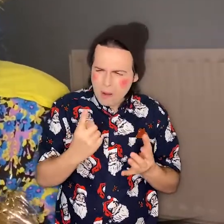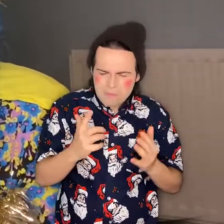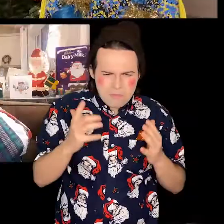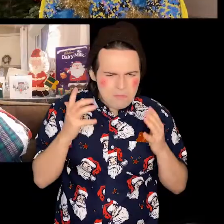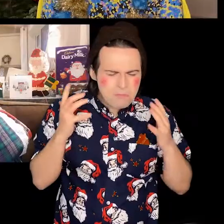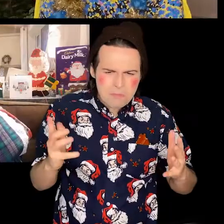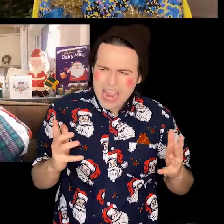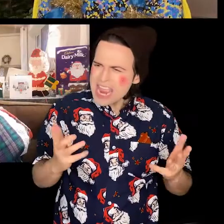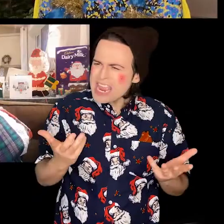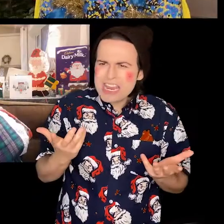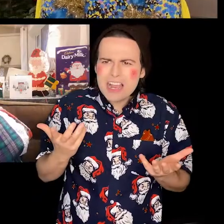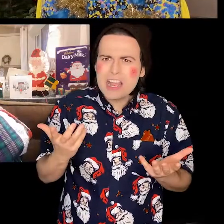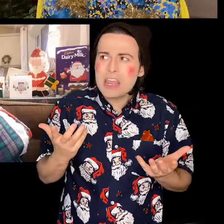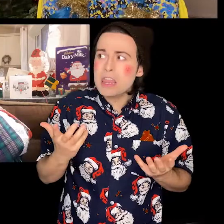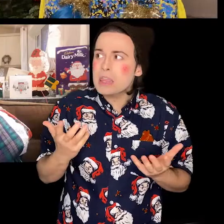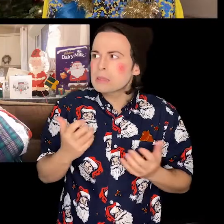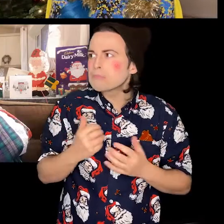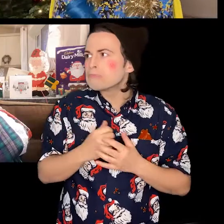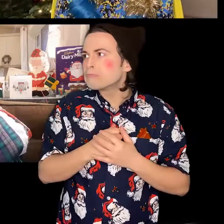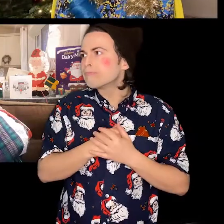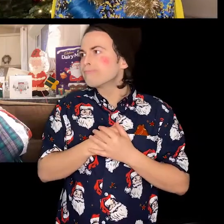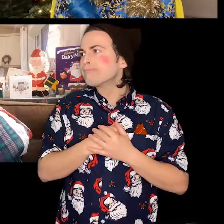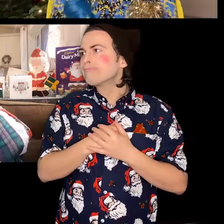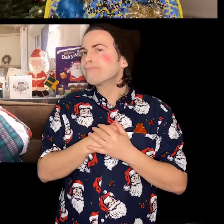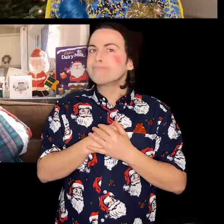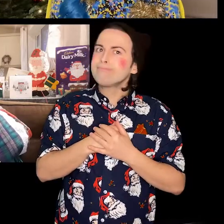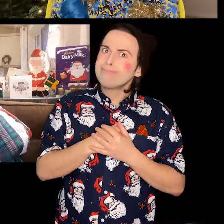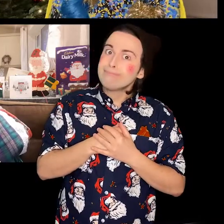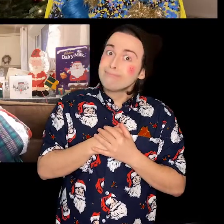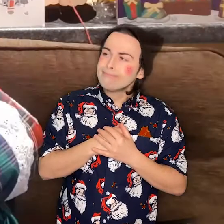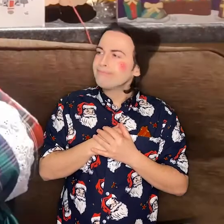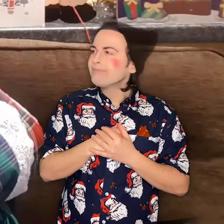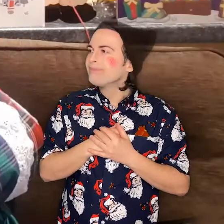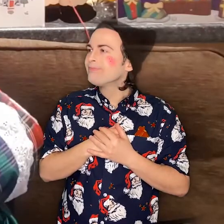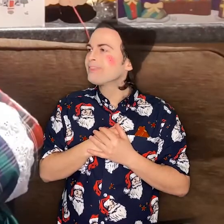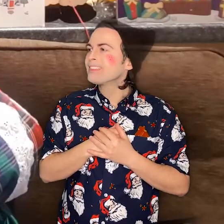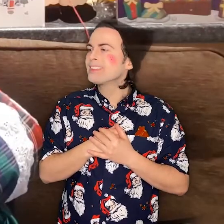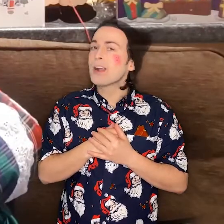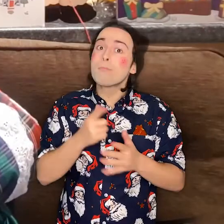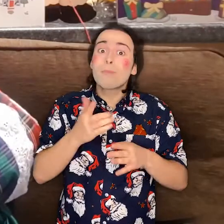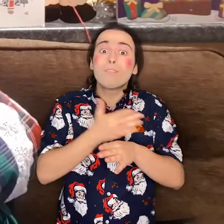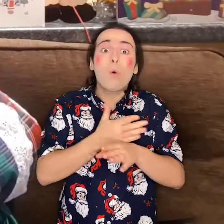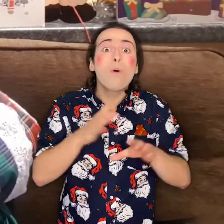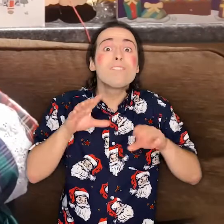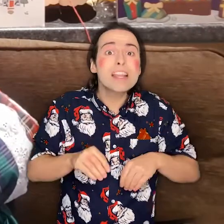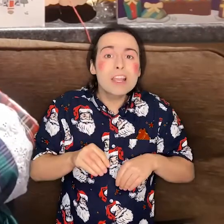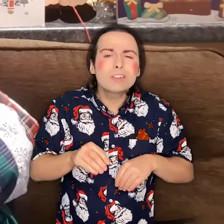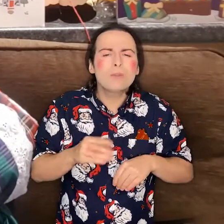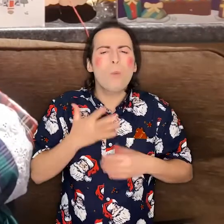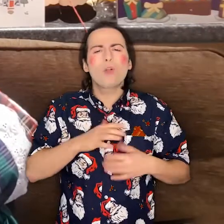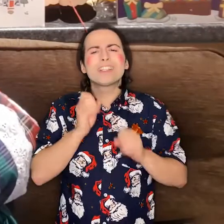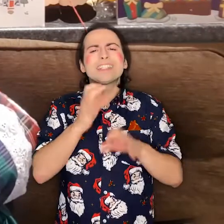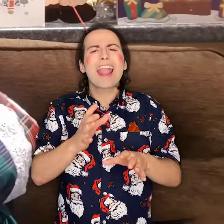All - Margaret Helen - So now before our time is through there's one thing left to say